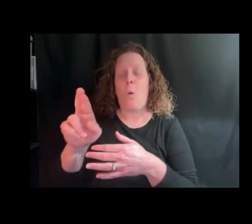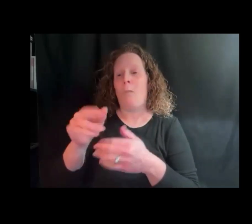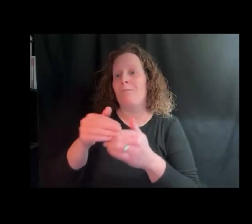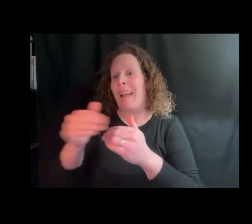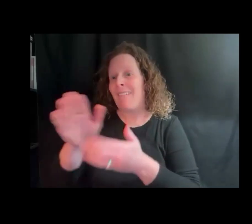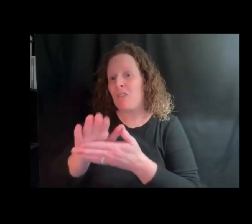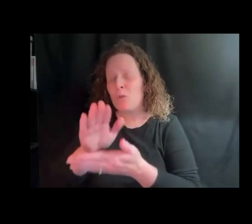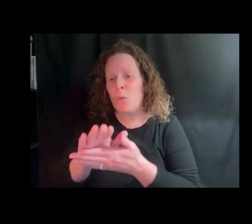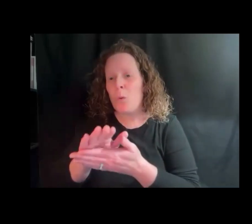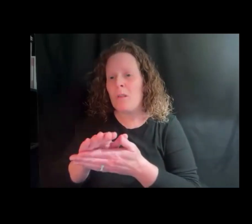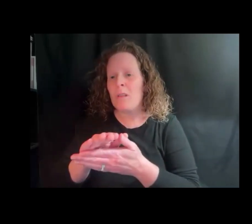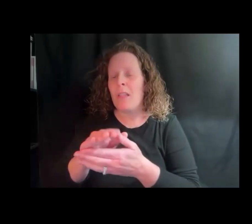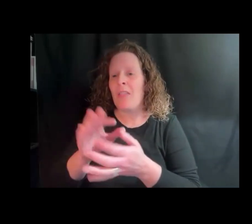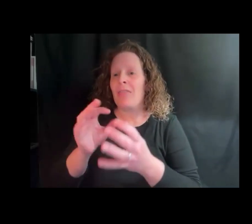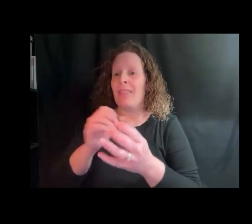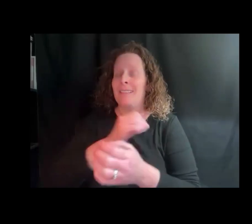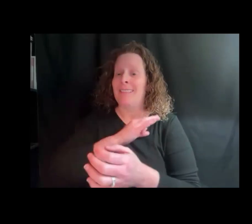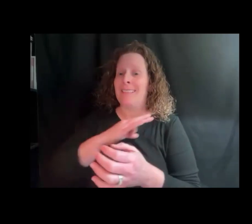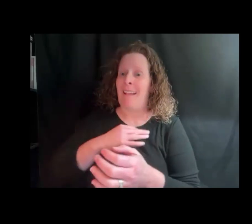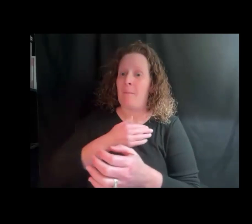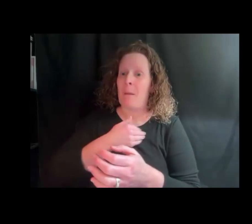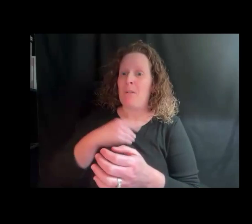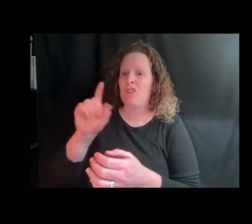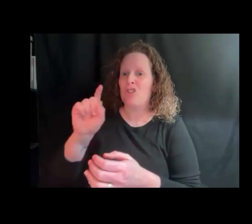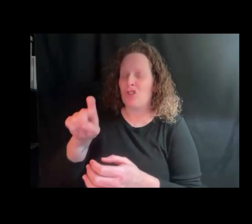during their planning meeting or after school.